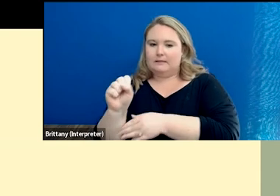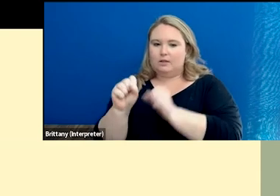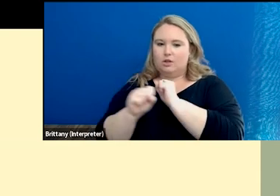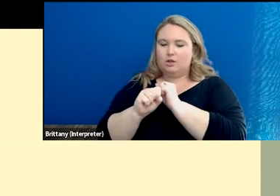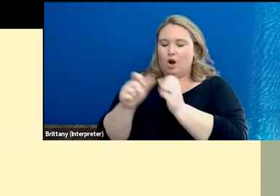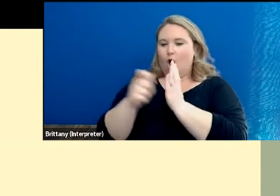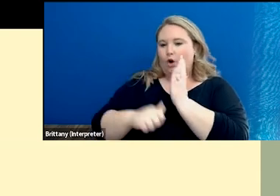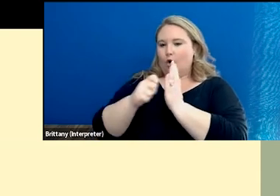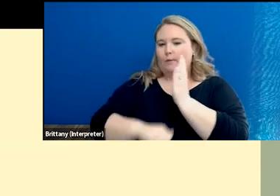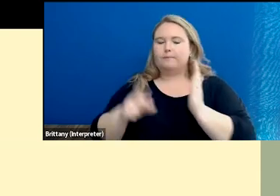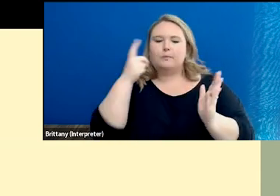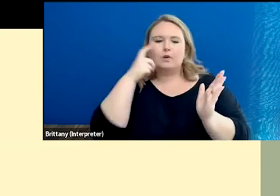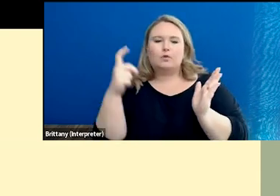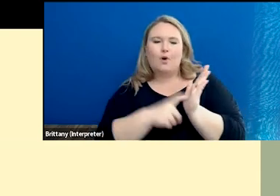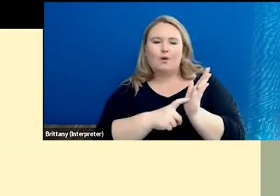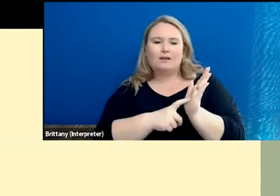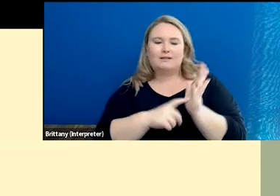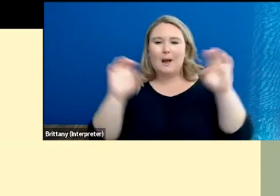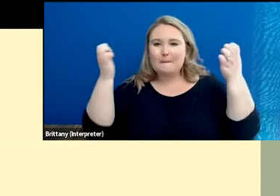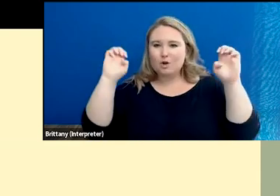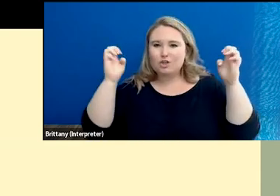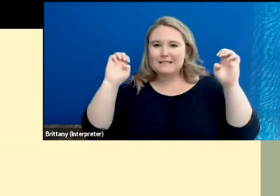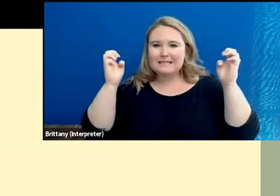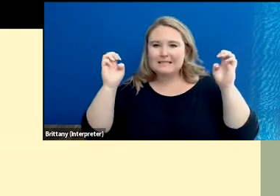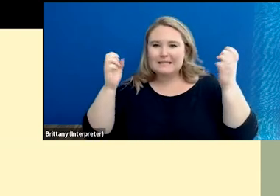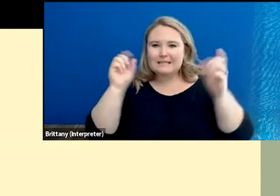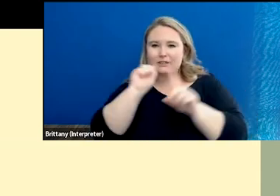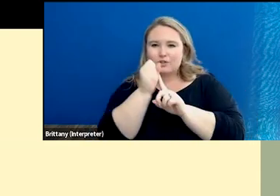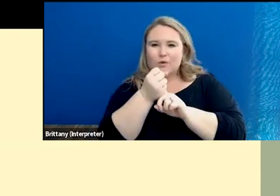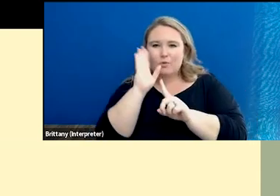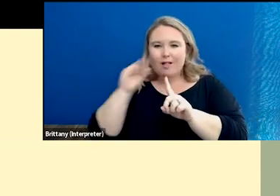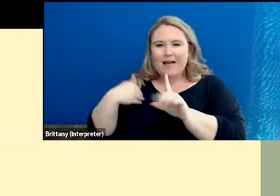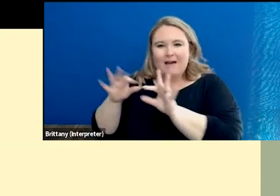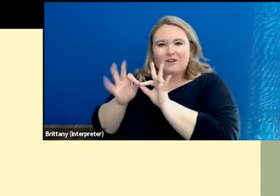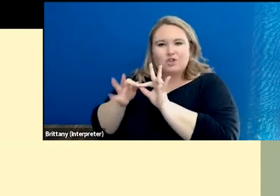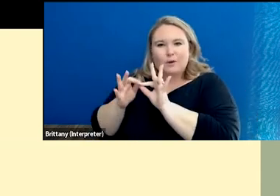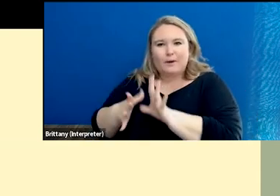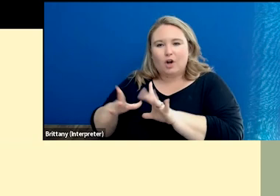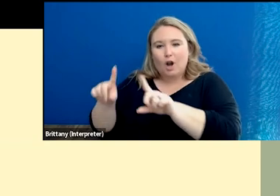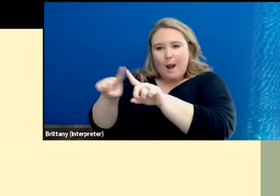a lot of times you'll see an interpreter on the side of the screen or in a little box when a public official